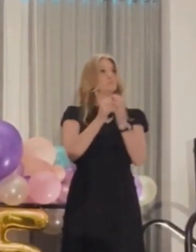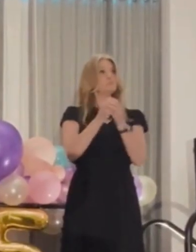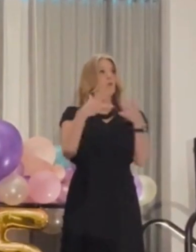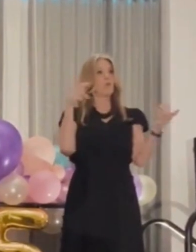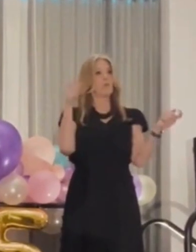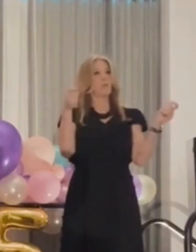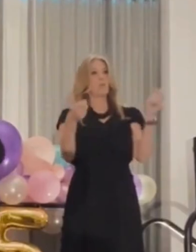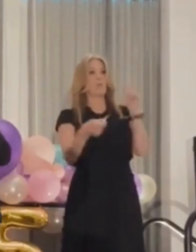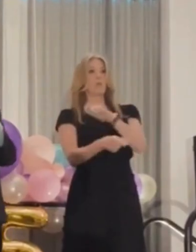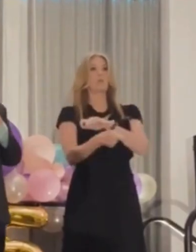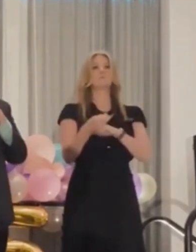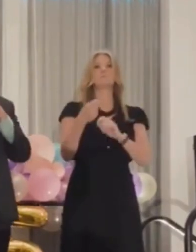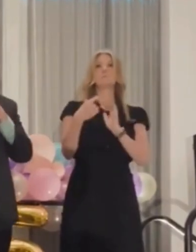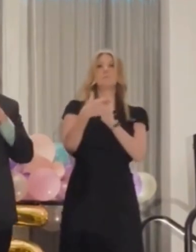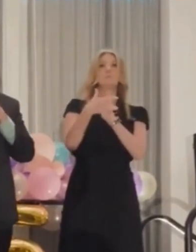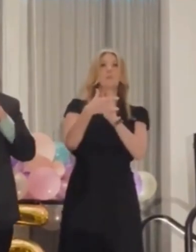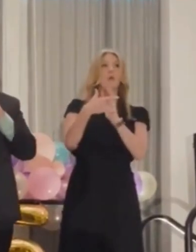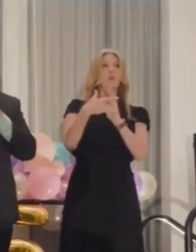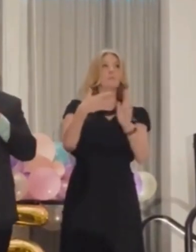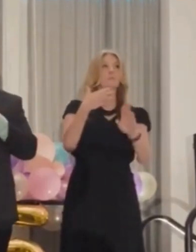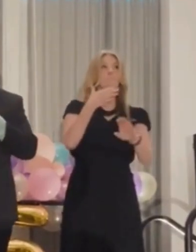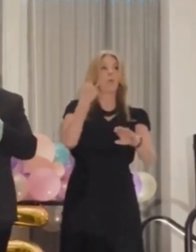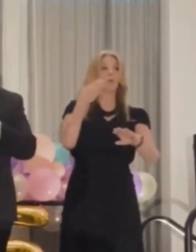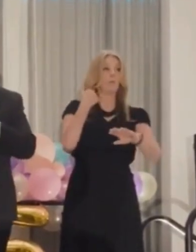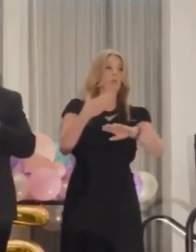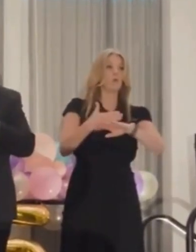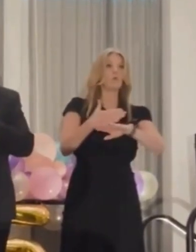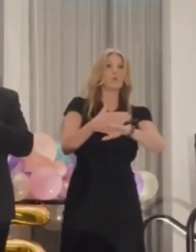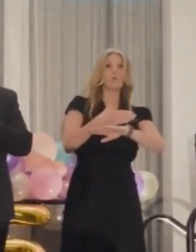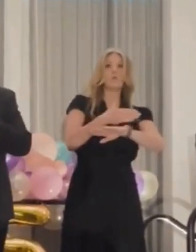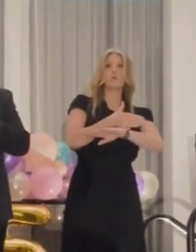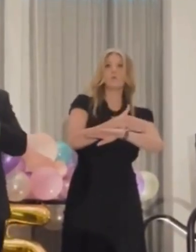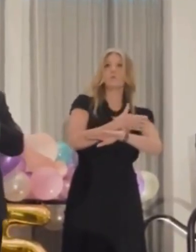Technology continues to get better and better and better.